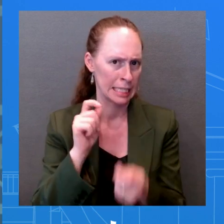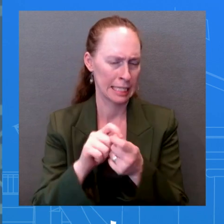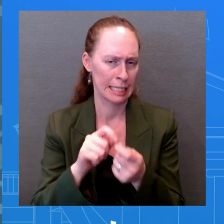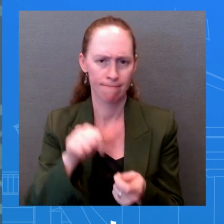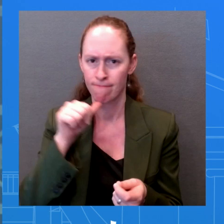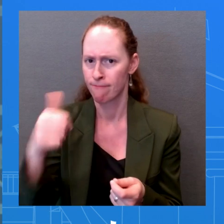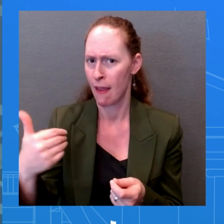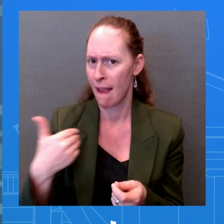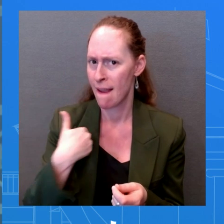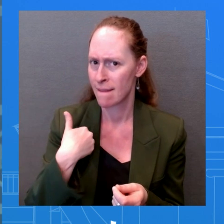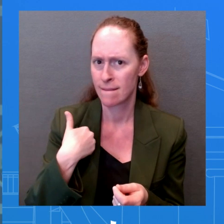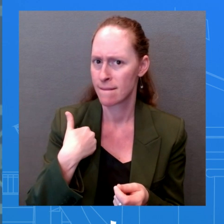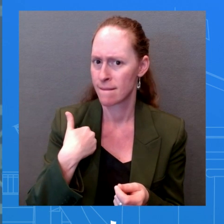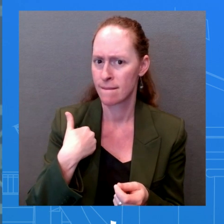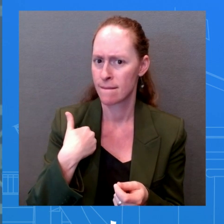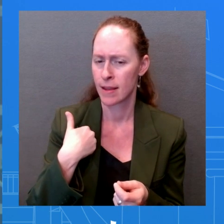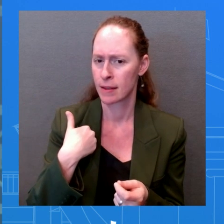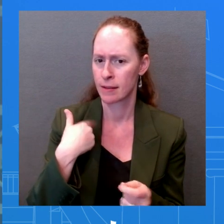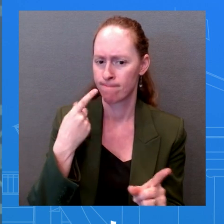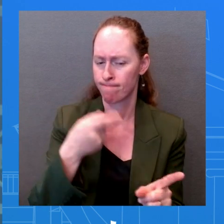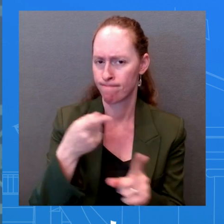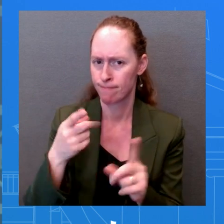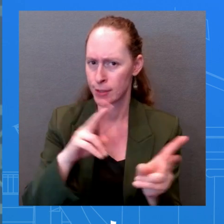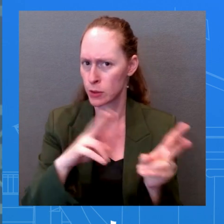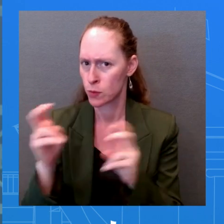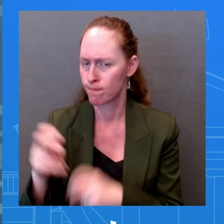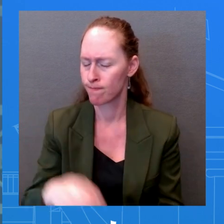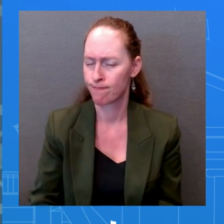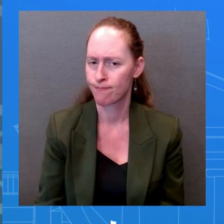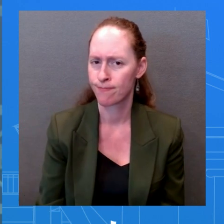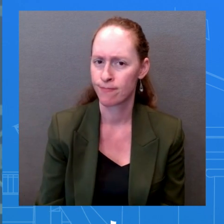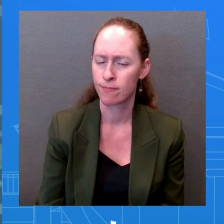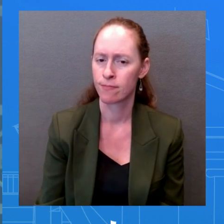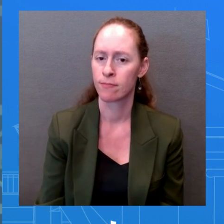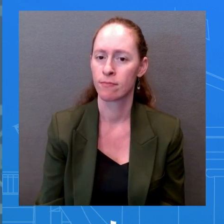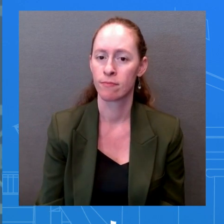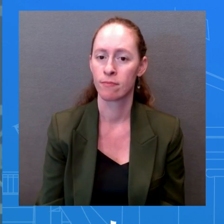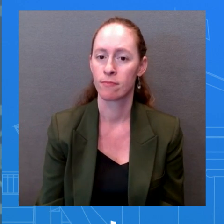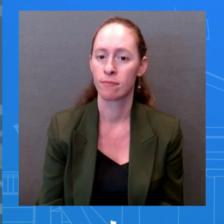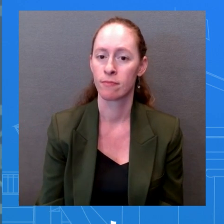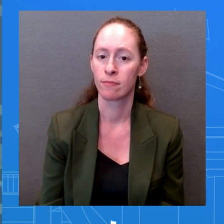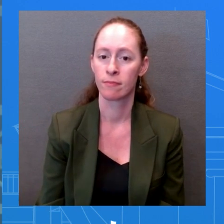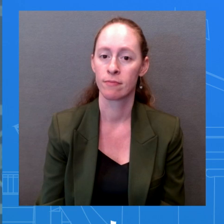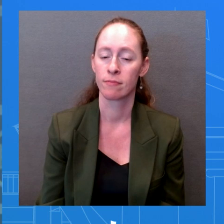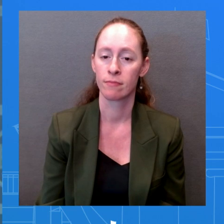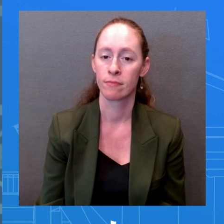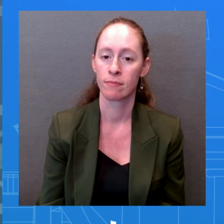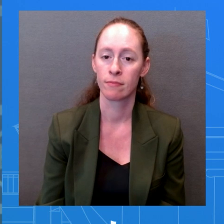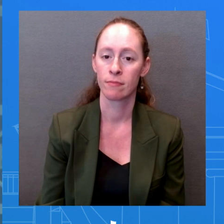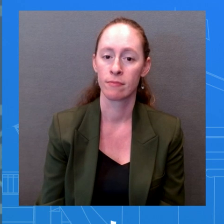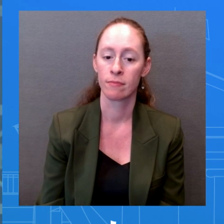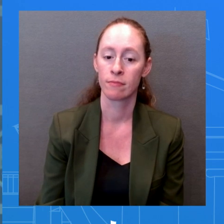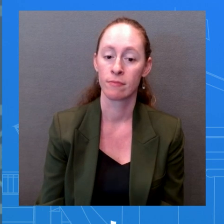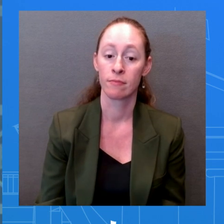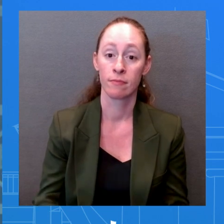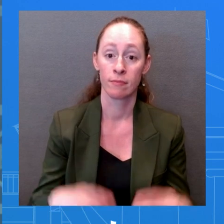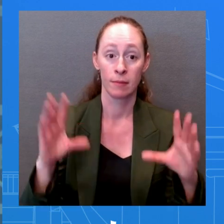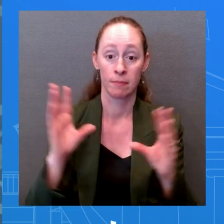We will certainly share more in our readout, as we normally do when there's a bilat. But I don't have more to share outside of that.